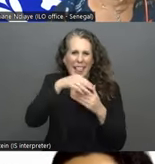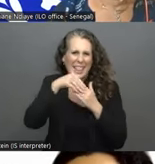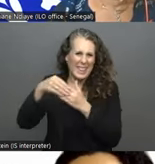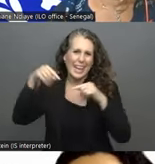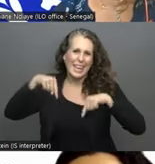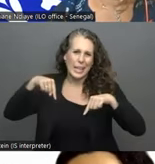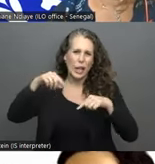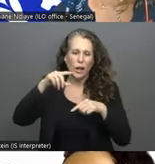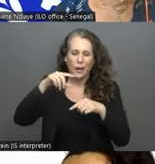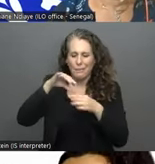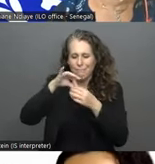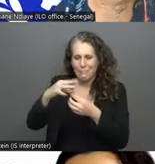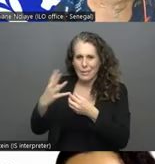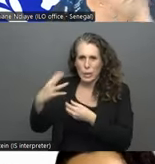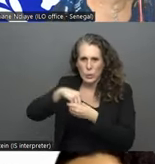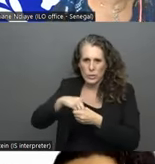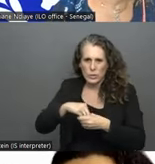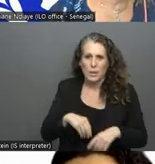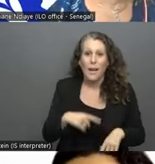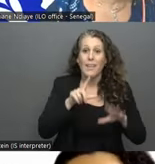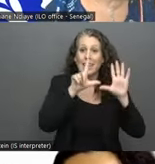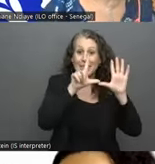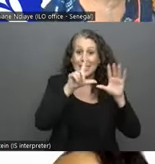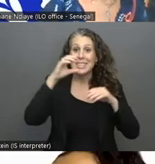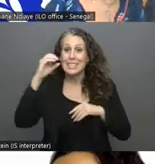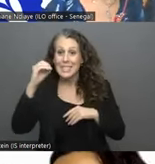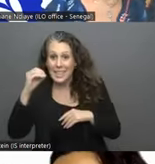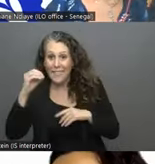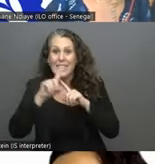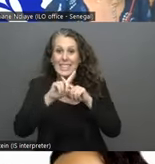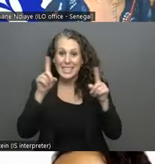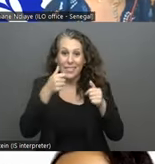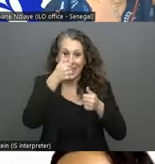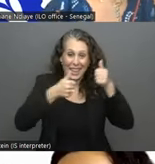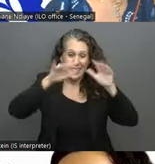10:54:22 I am one of 17 diversity, equity inclusion leads across the L'Oreal network,